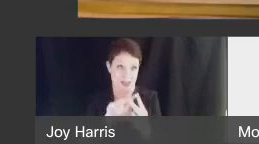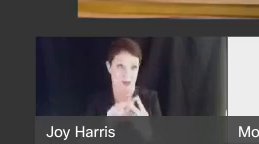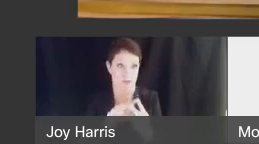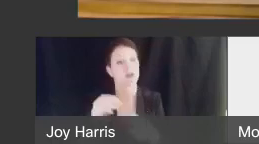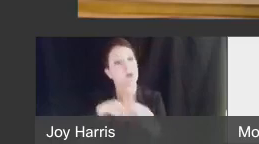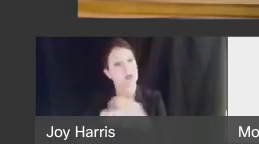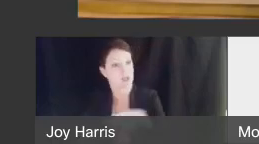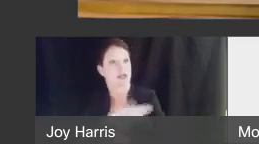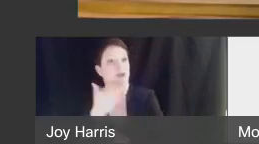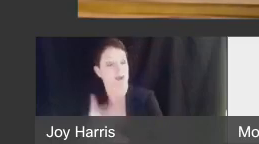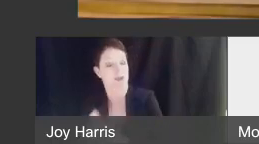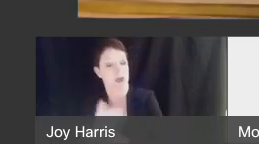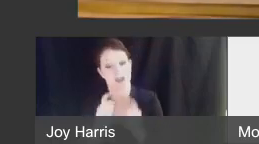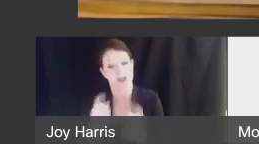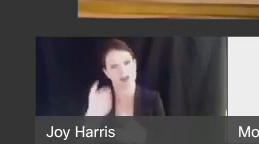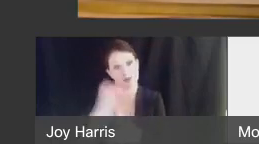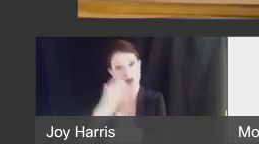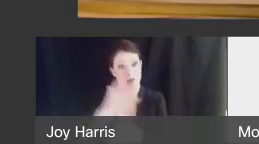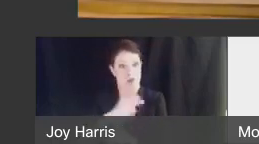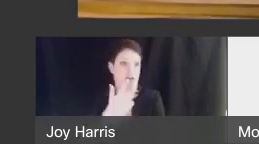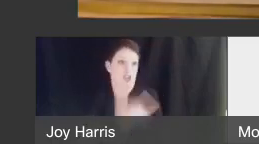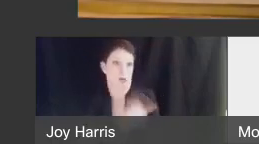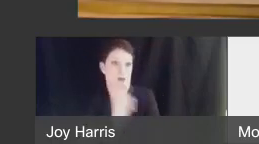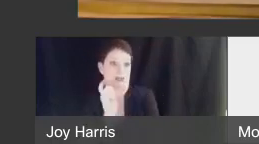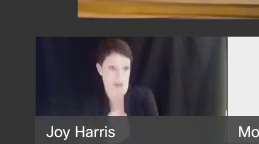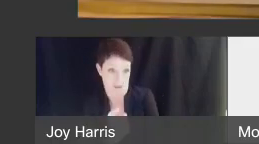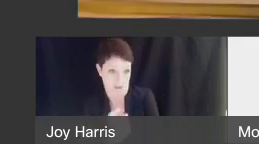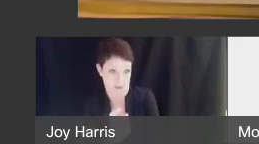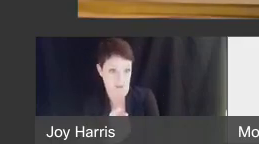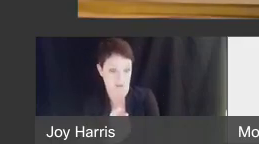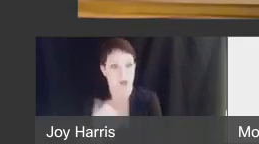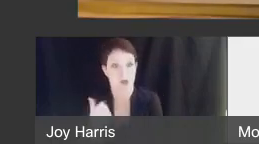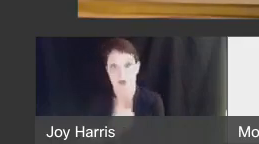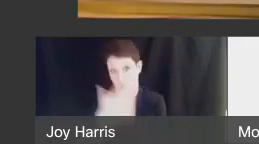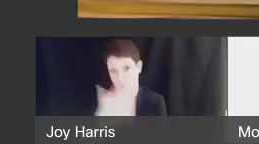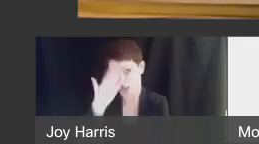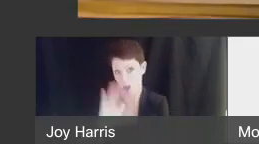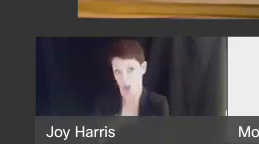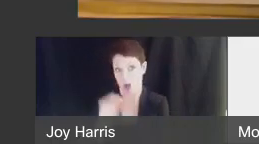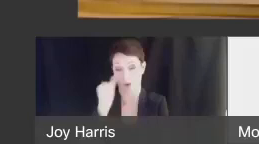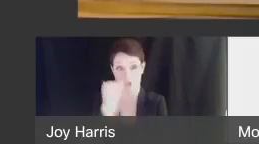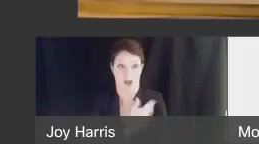hospitals were given their primary dose and do we know if the hospitals in Montgomery County